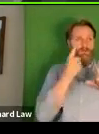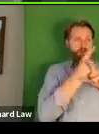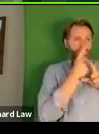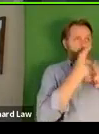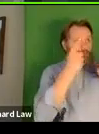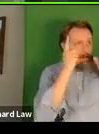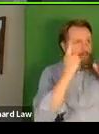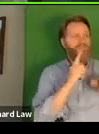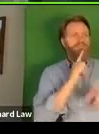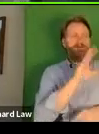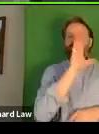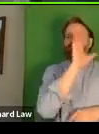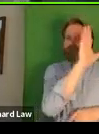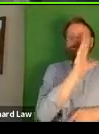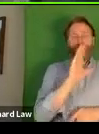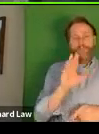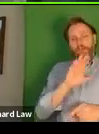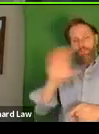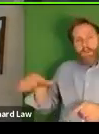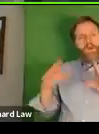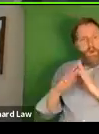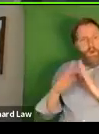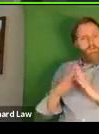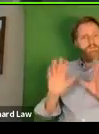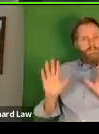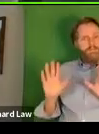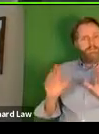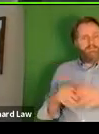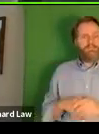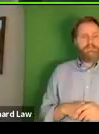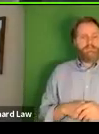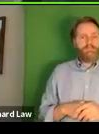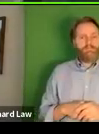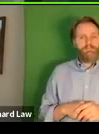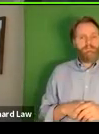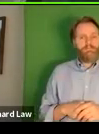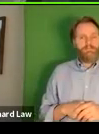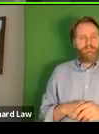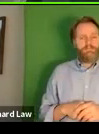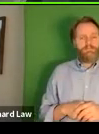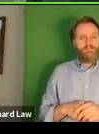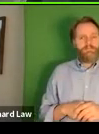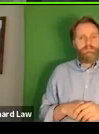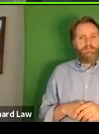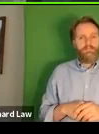manager but you know with with reference to the deployment protocol which has